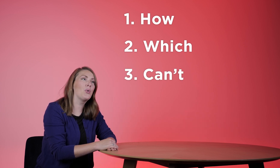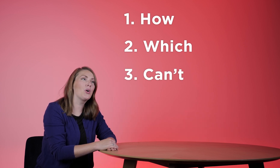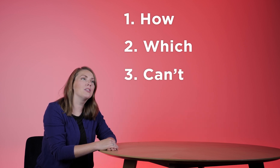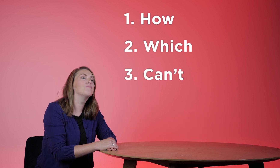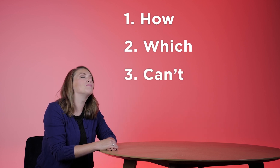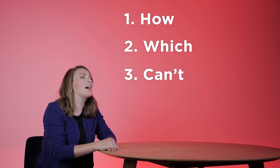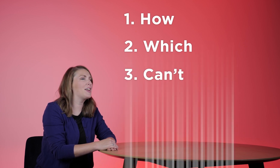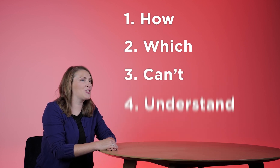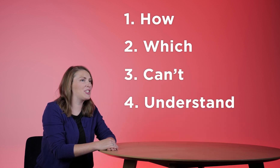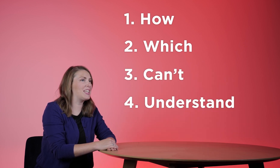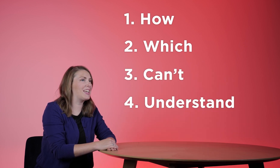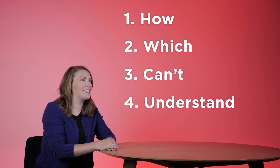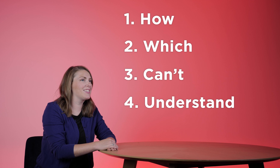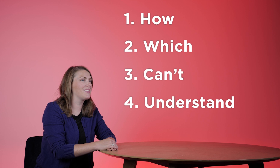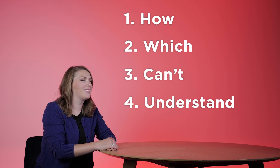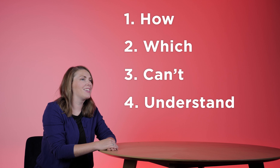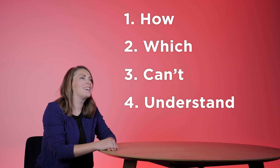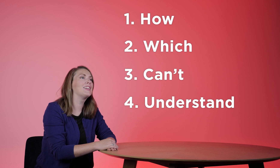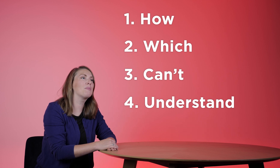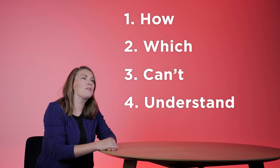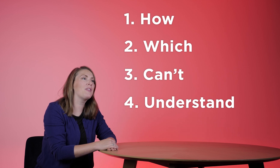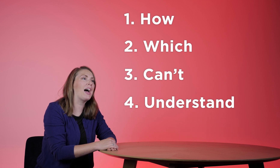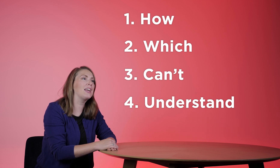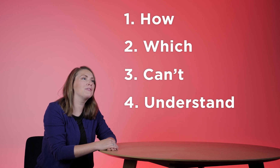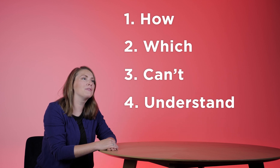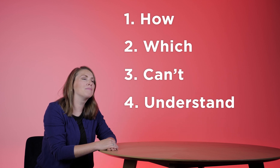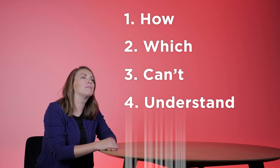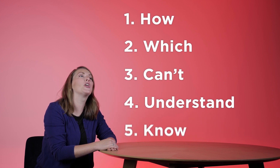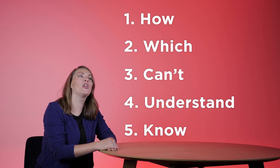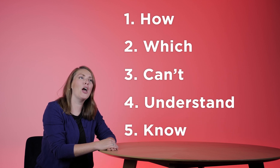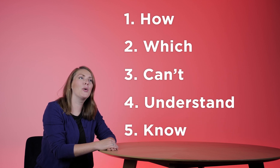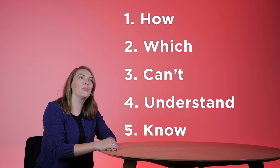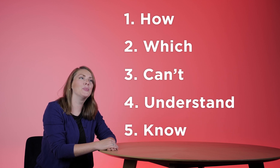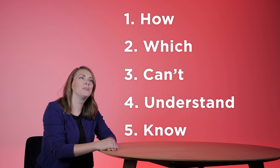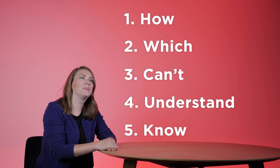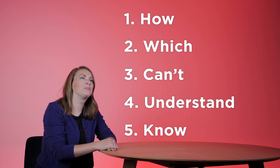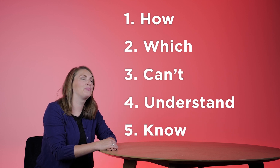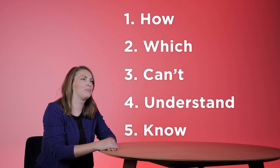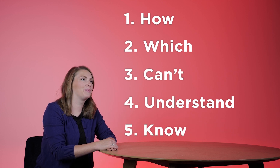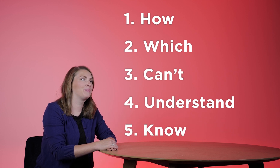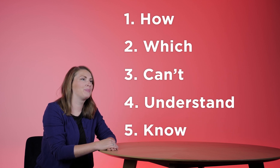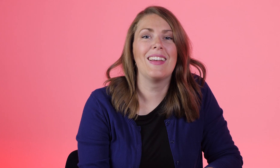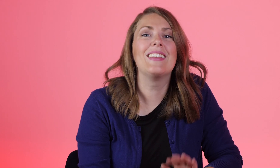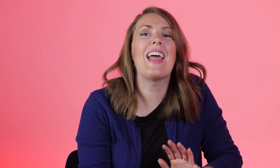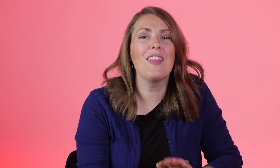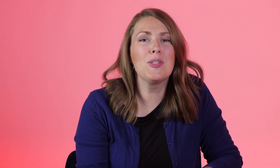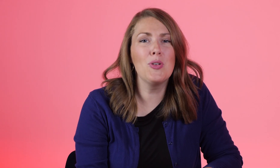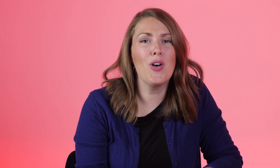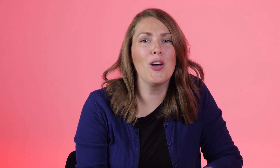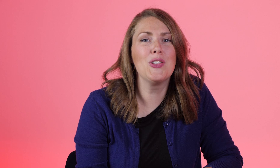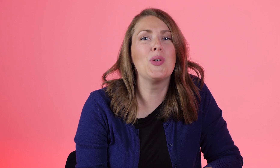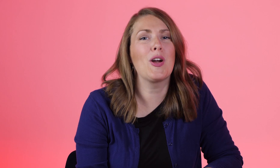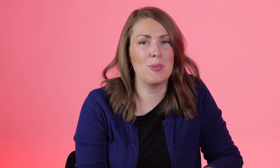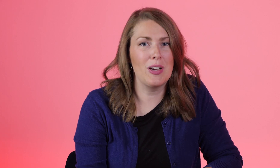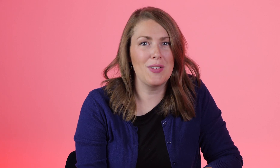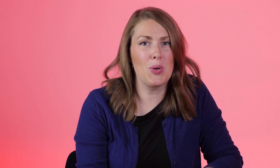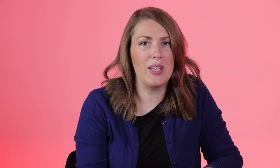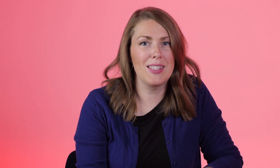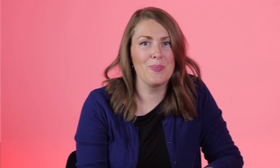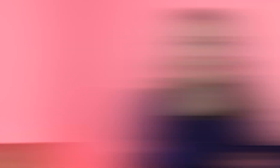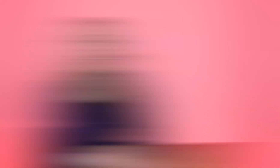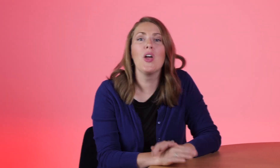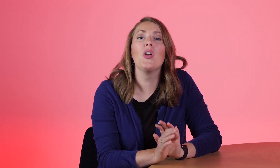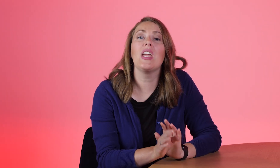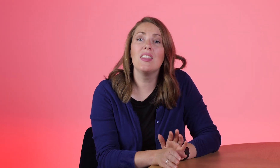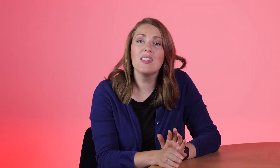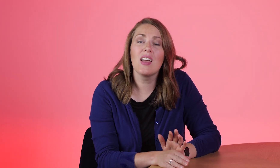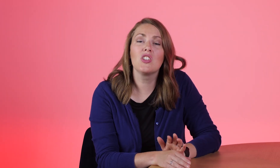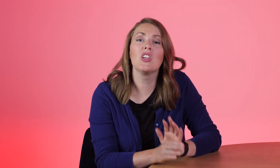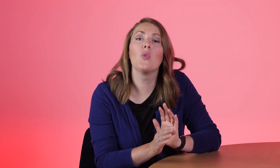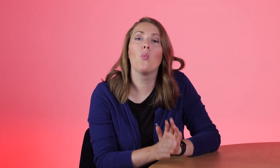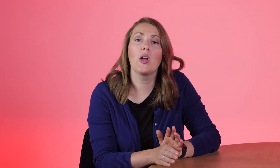4 understand number 5 no now let's move on to our expressive quiz in this section what